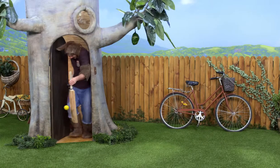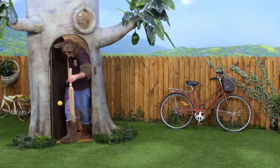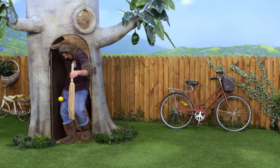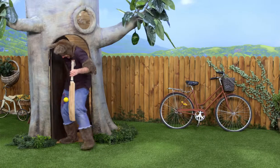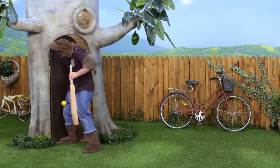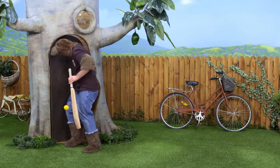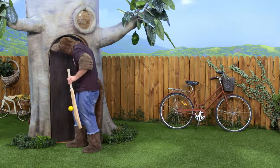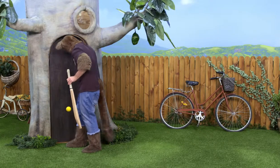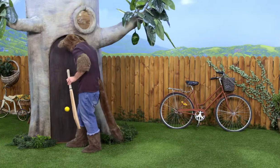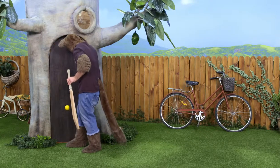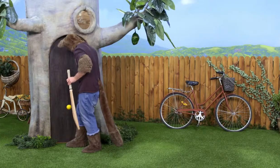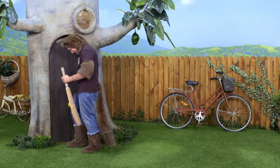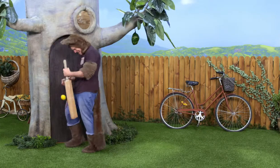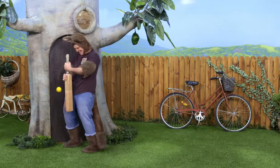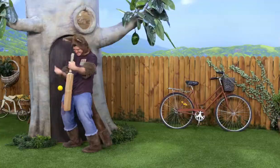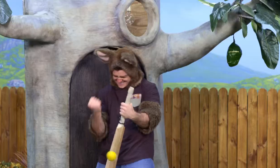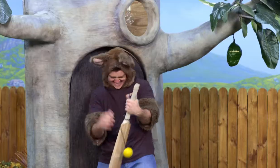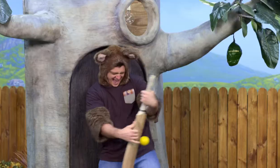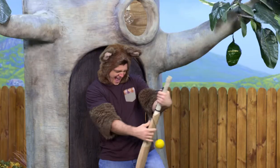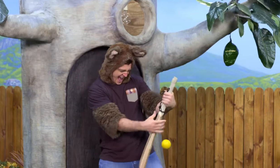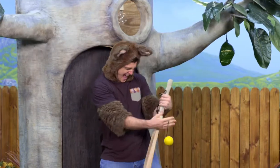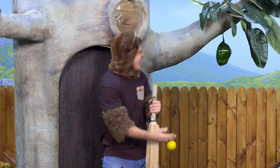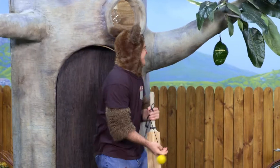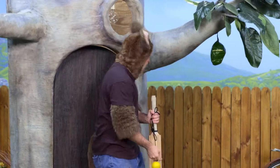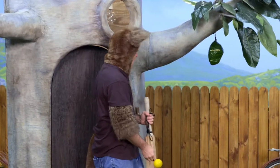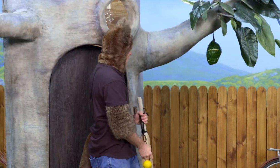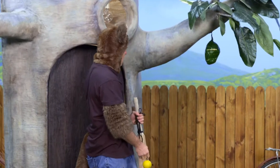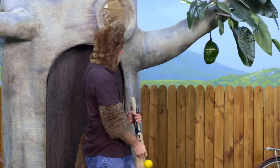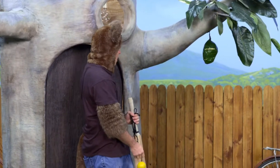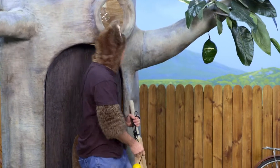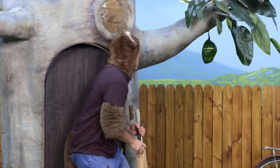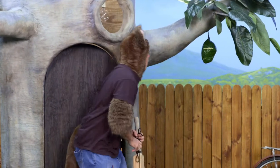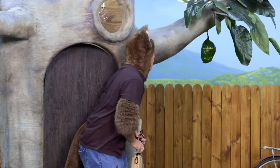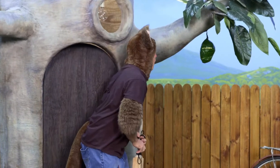Ha-ha! Yeah. Ha-ha! Huh? Huh?